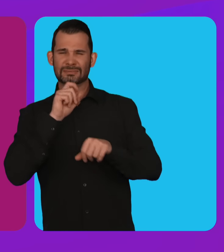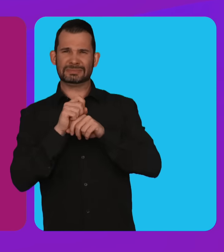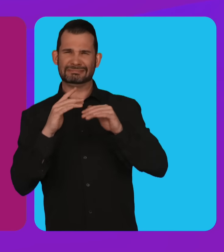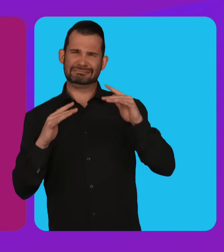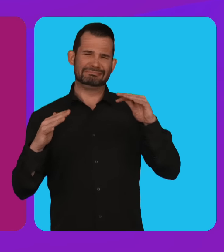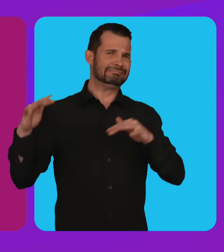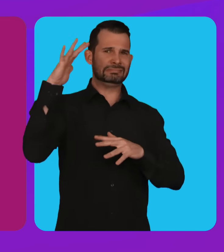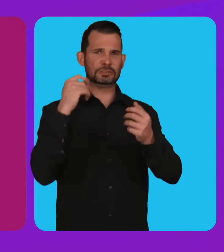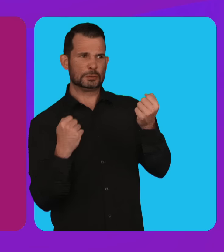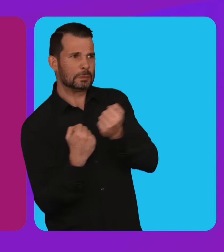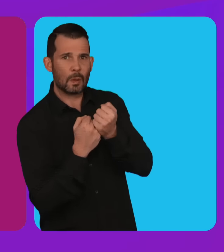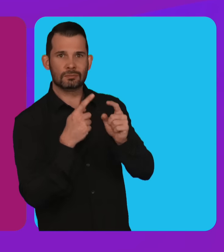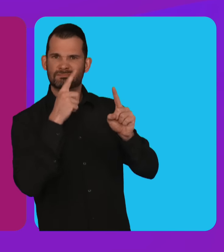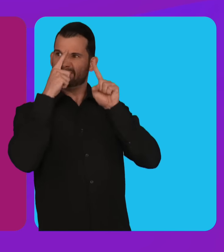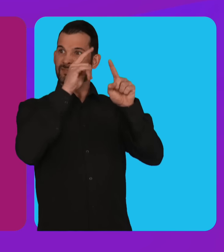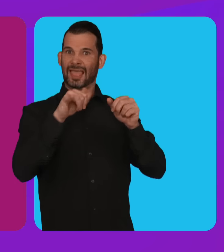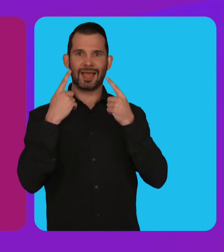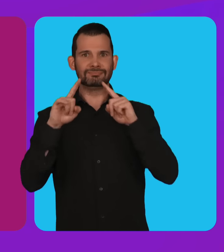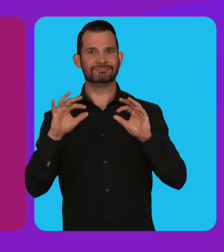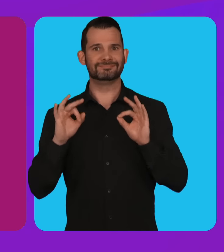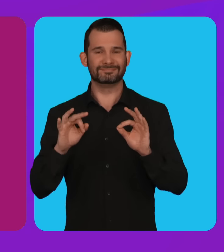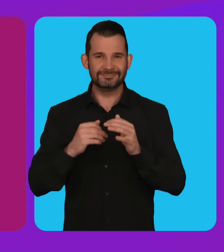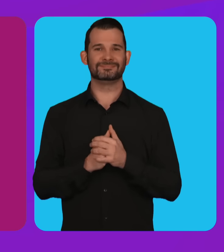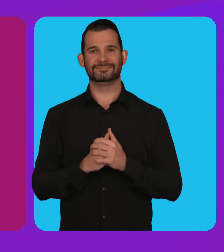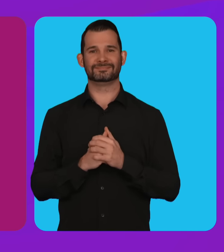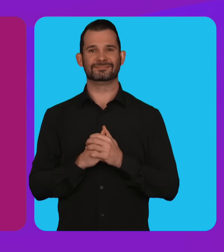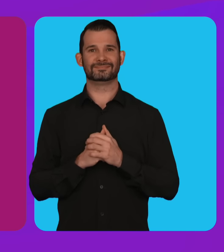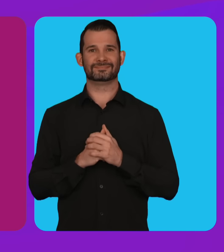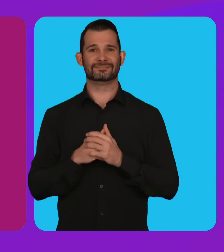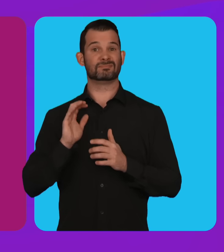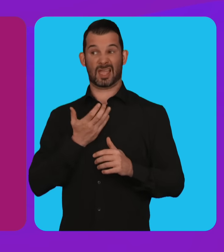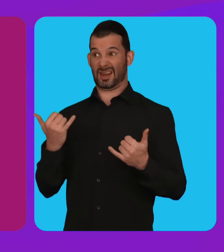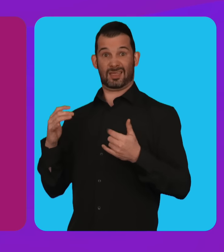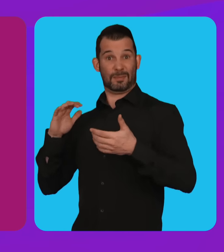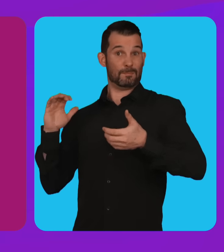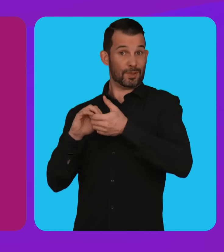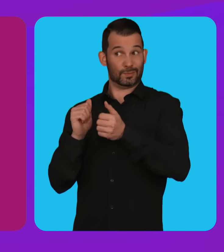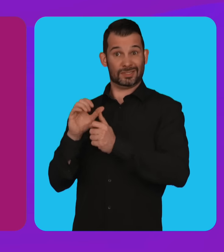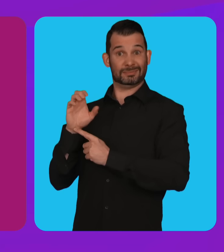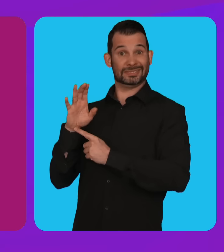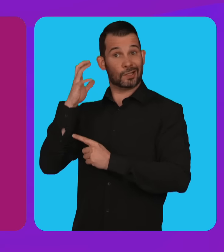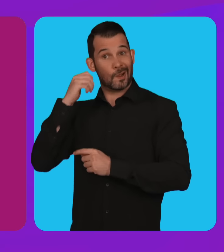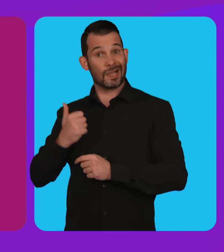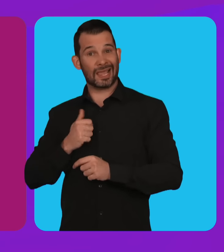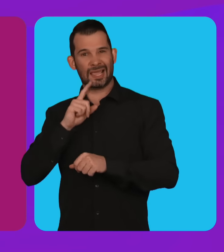Our partnership with CBC/Radio-Canada inspired Canadians in a way that was only